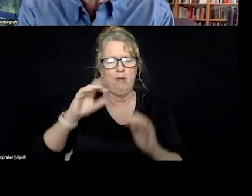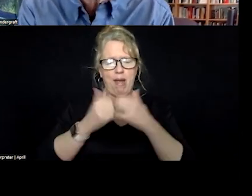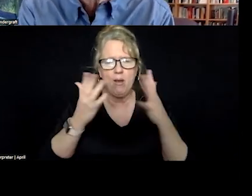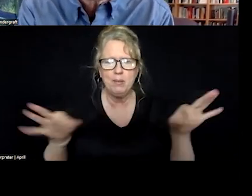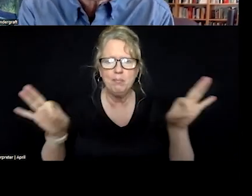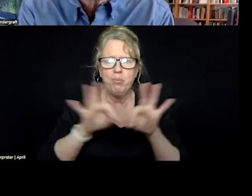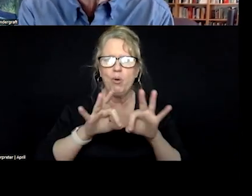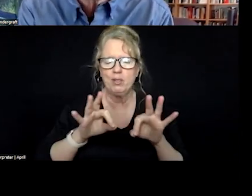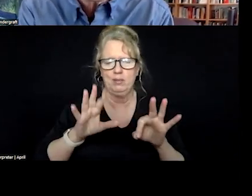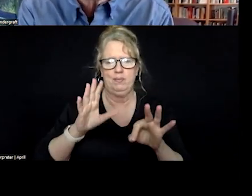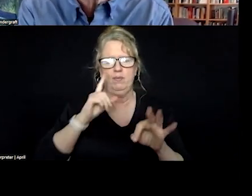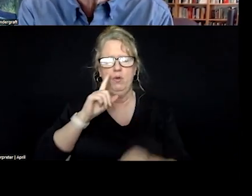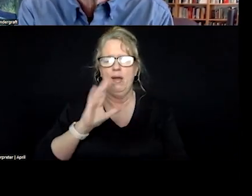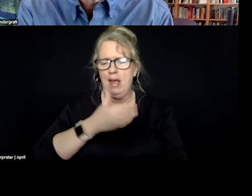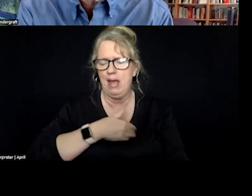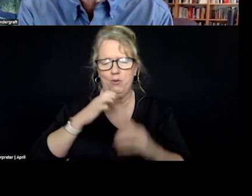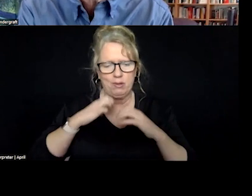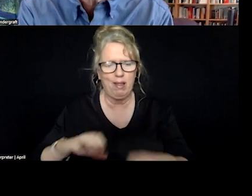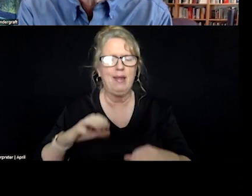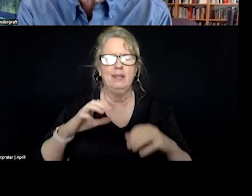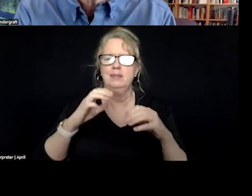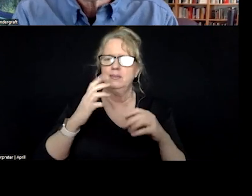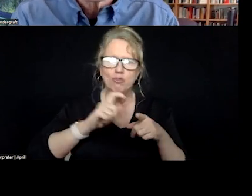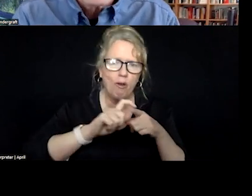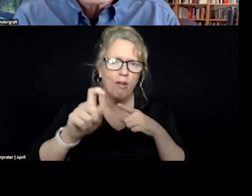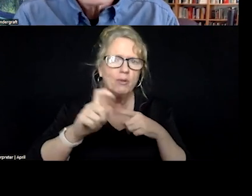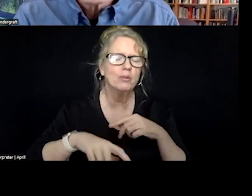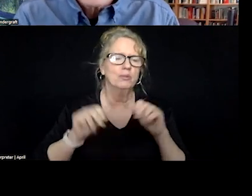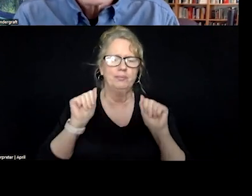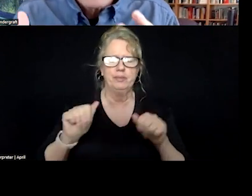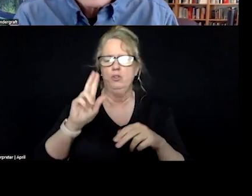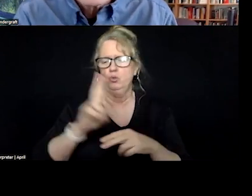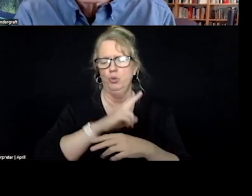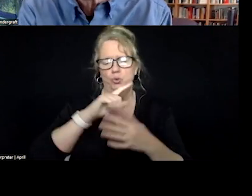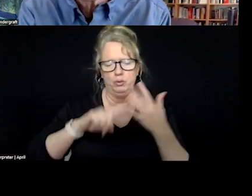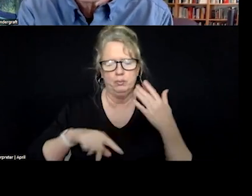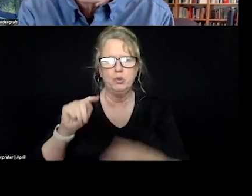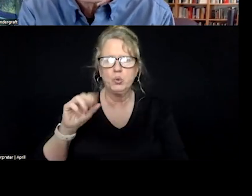THE CLIENTS AND CALLERS TO HELP ALL OF THE TOOLS FOR OUR